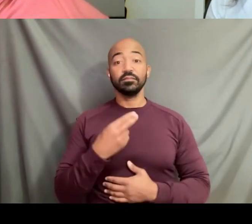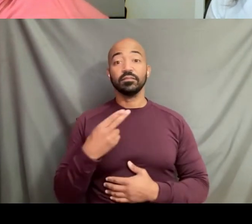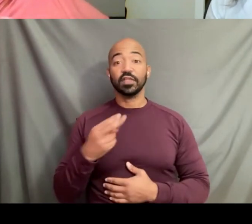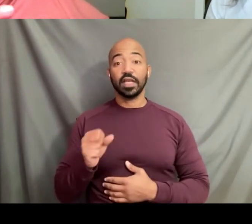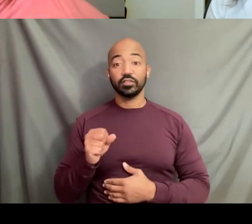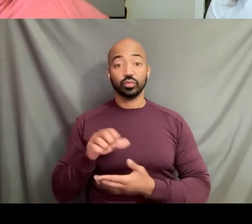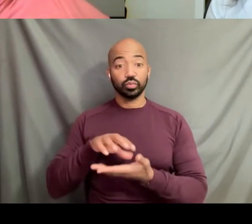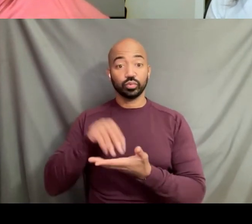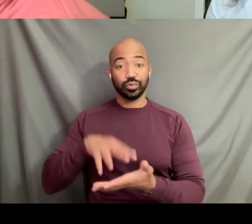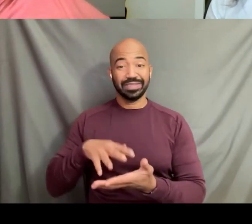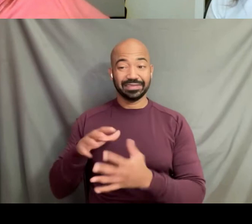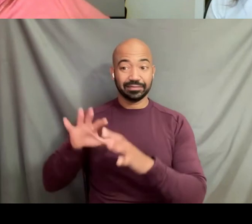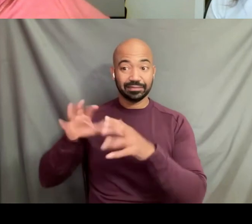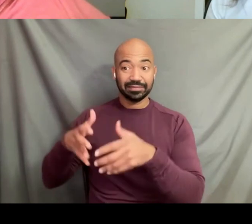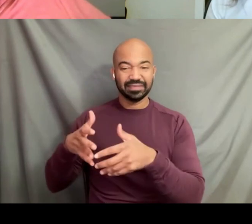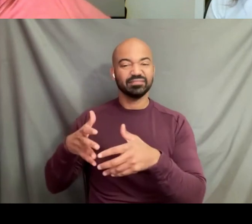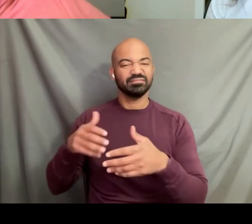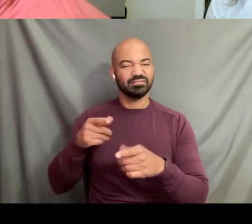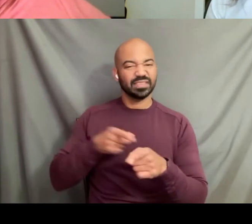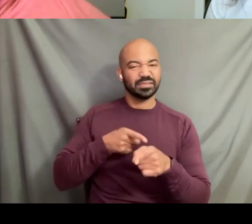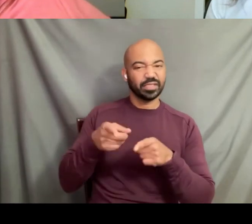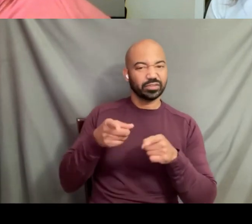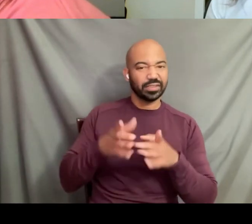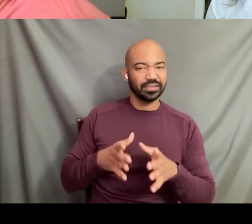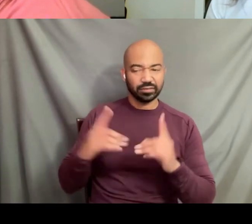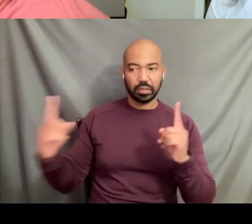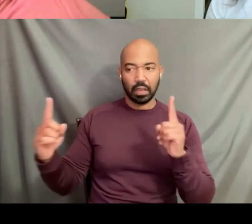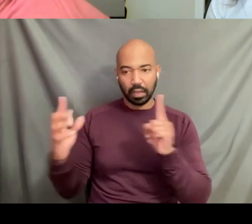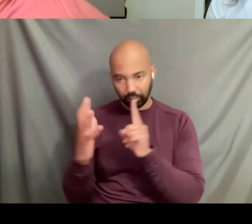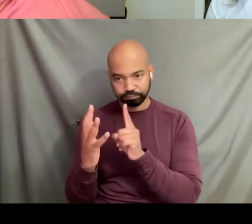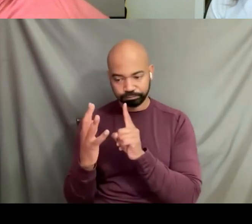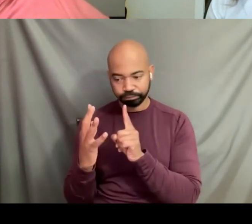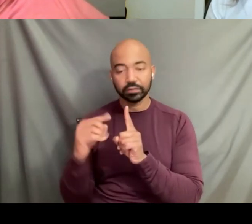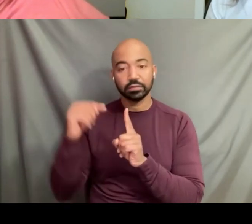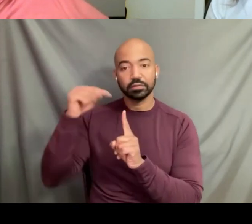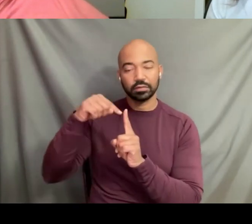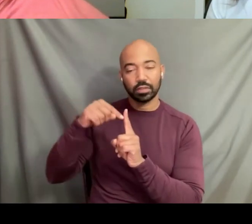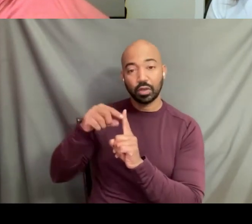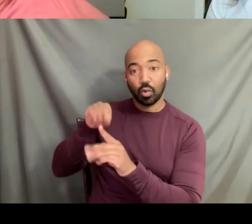the specialist during the orientation, one of the things that comes out of that is a list